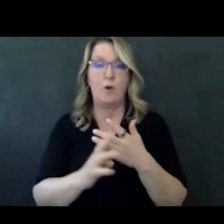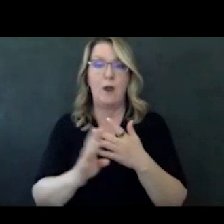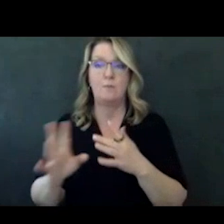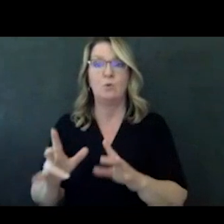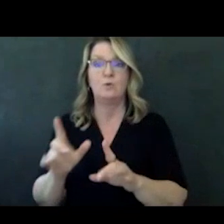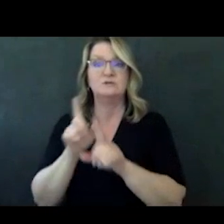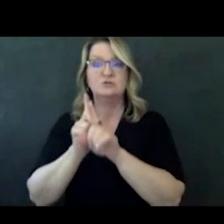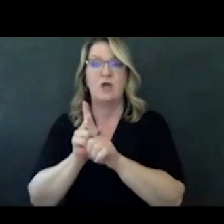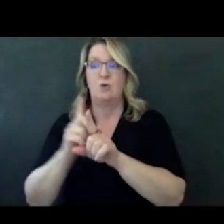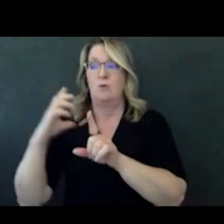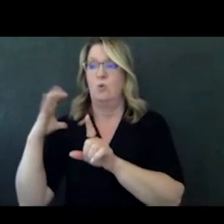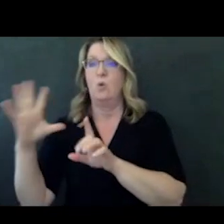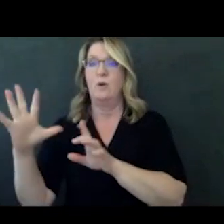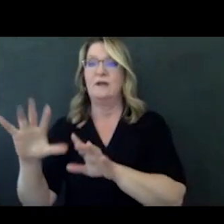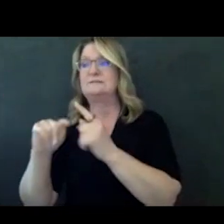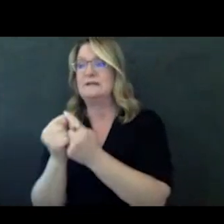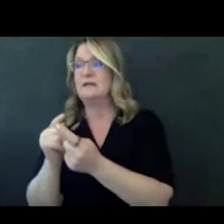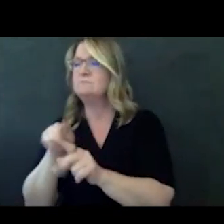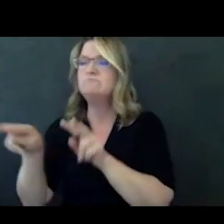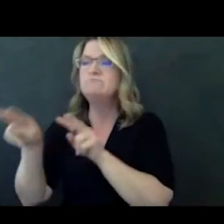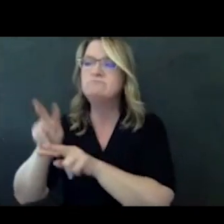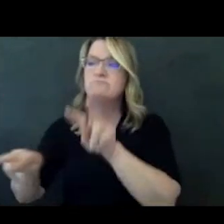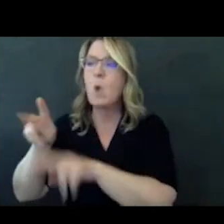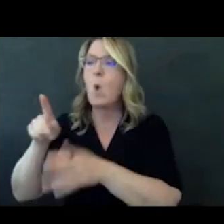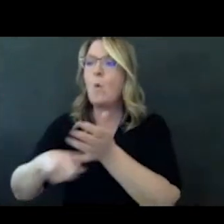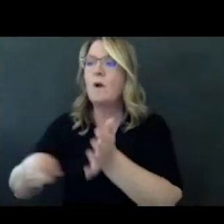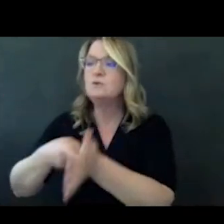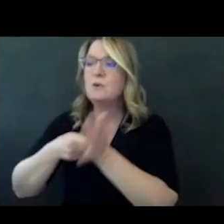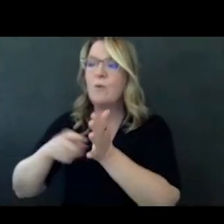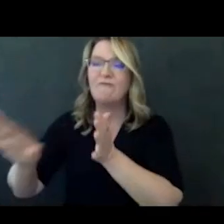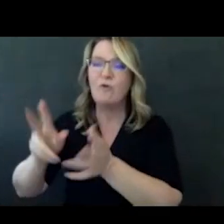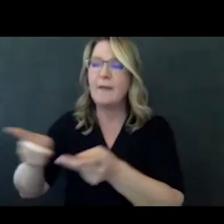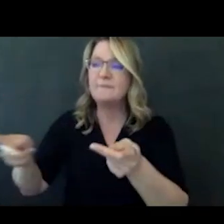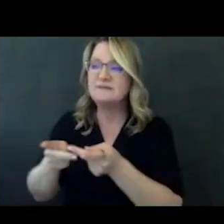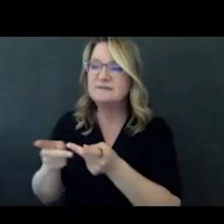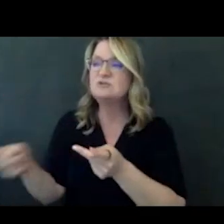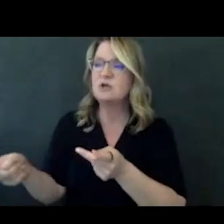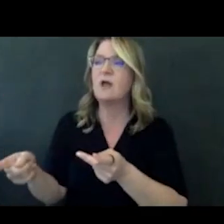performing team members to learn exactly what's required in the position. This method helps